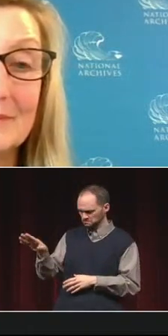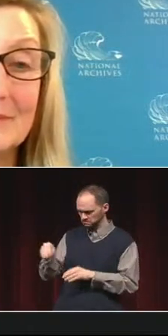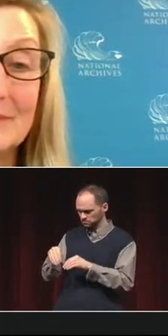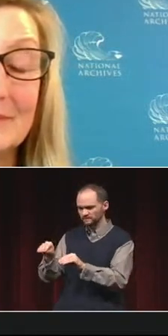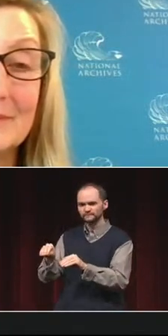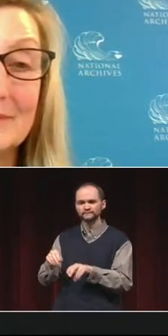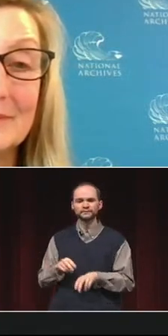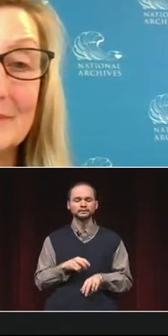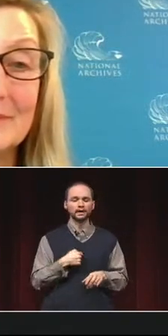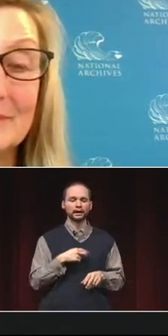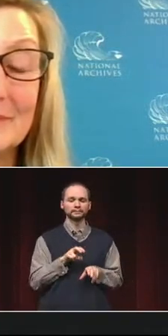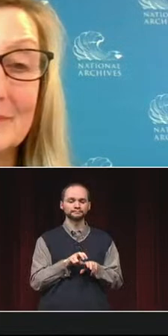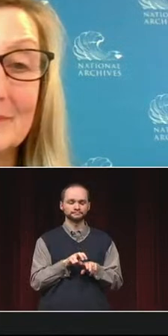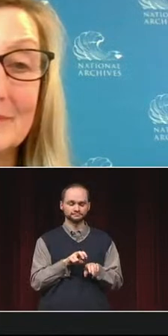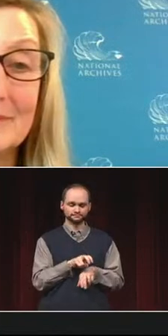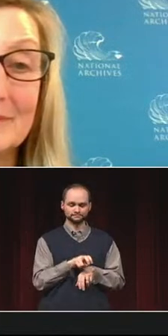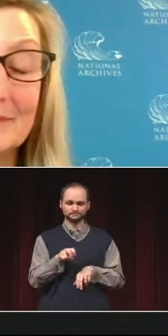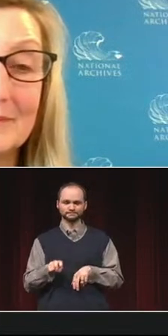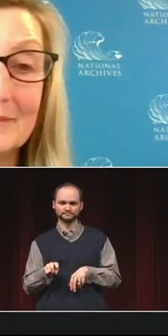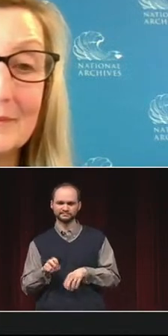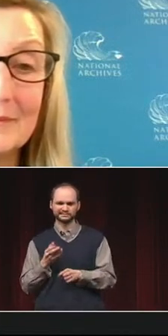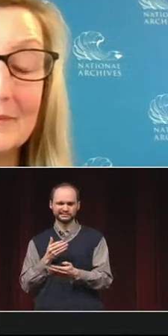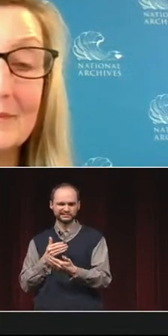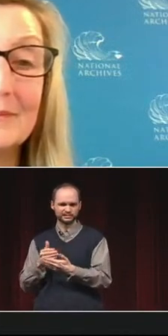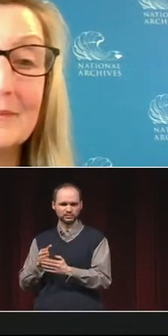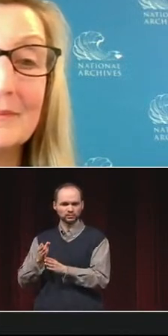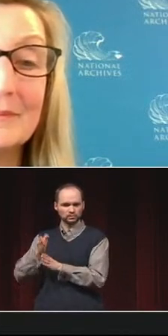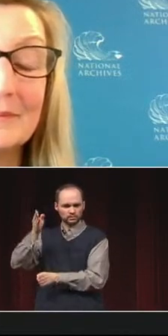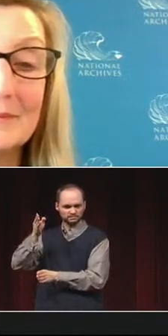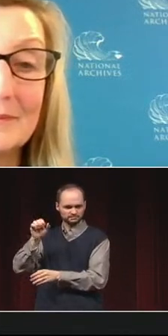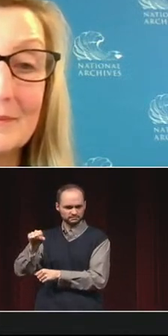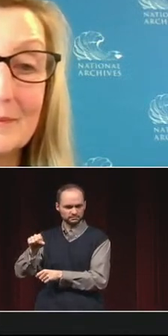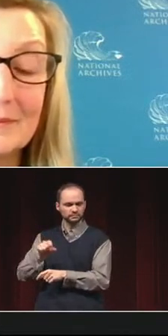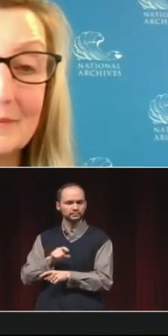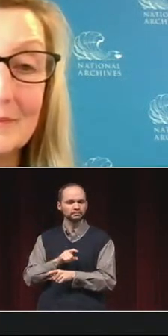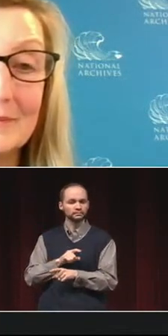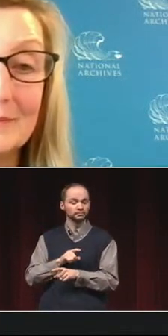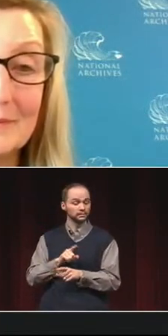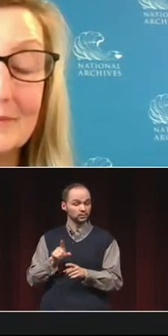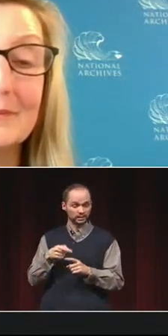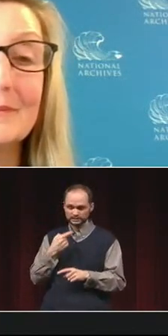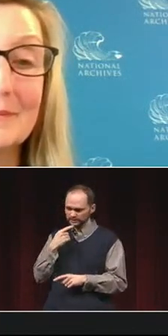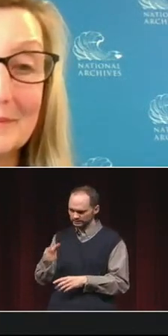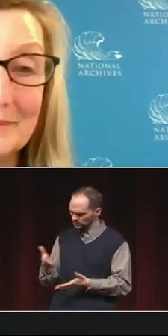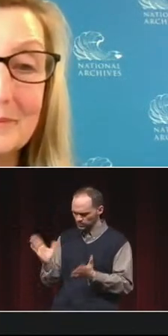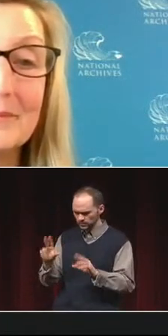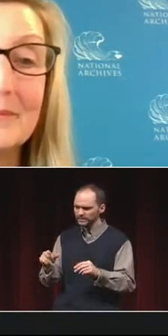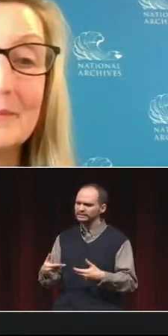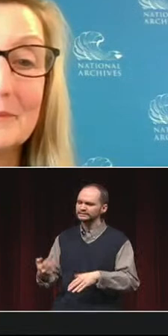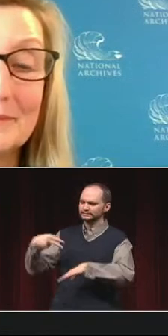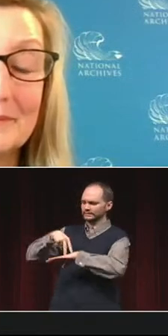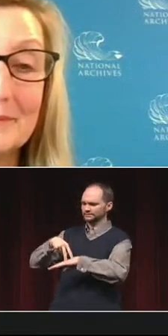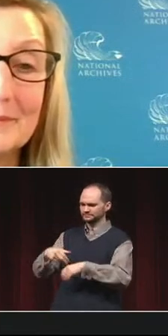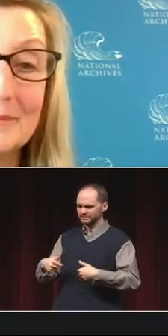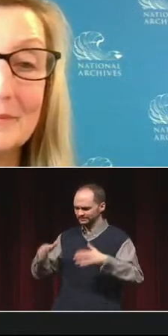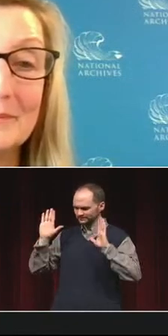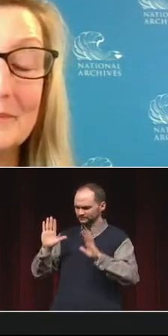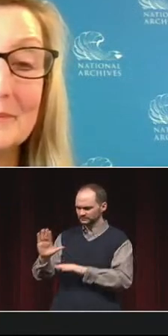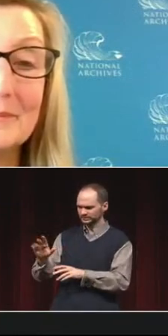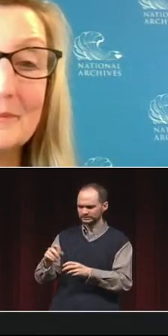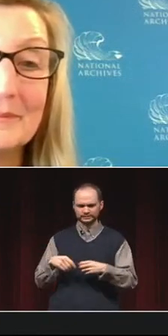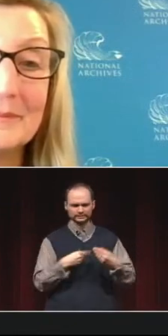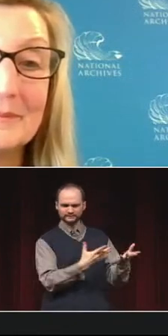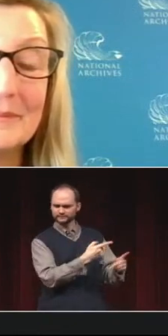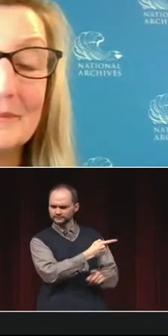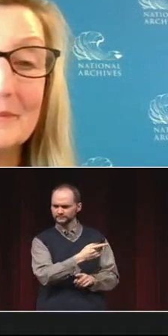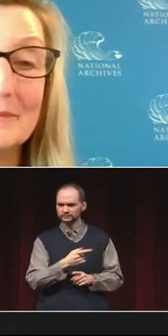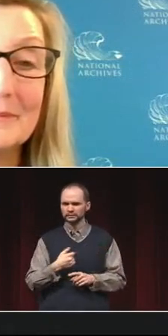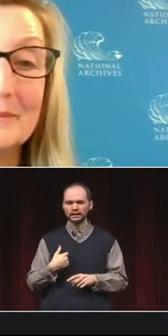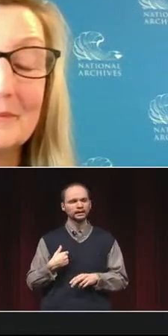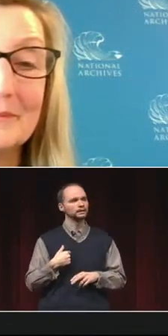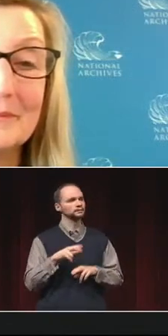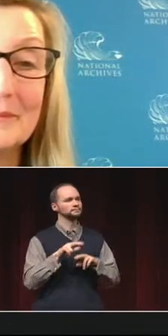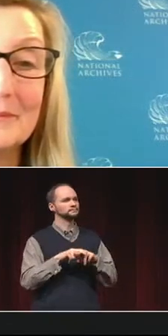me to give up my seat entirely that the problems arose. I did not plan this. I think many people,